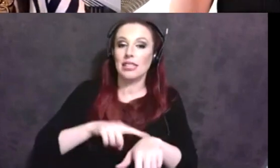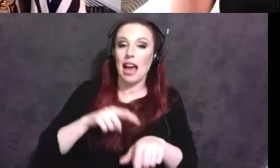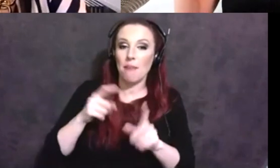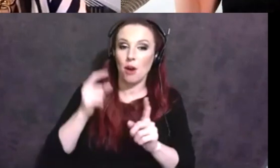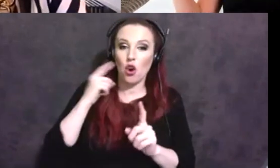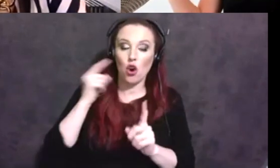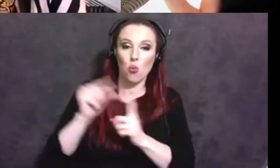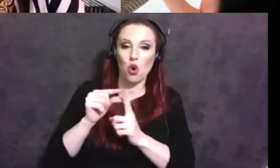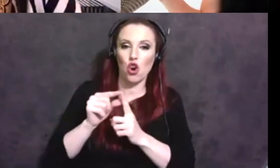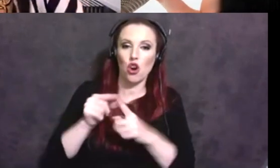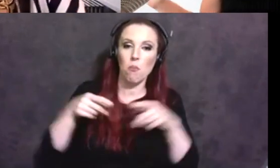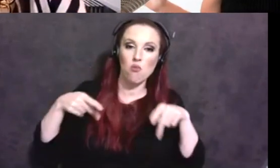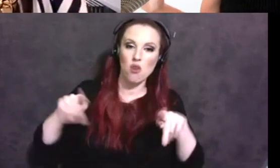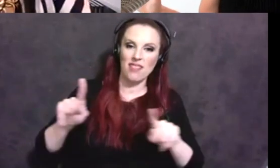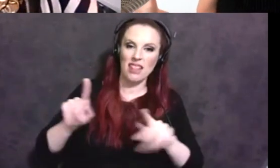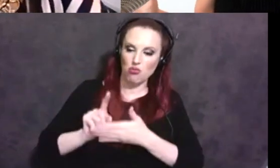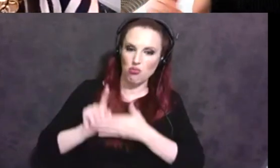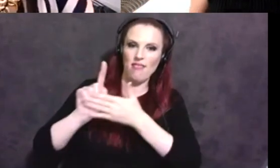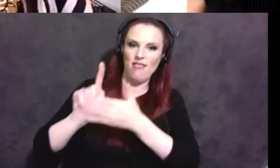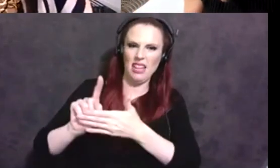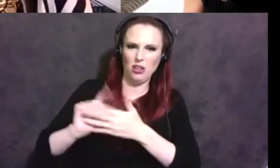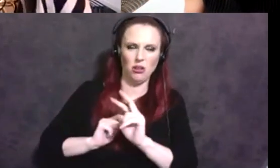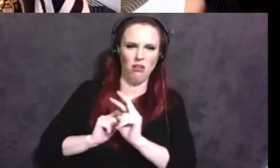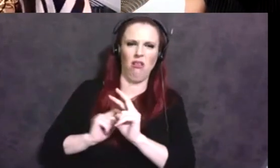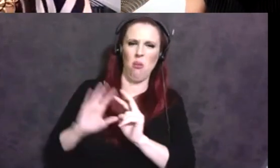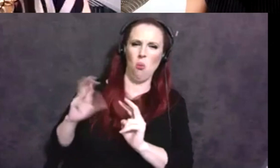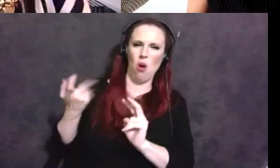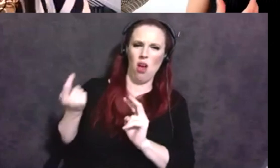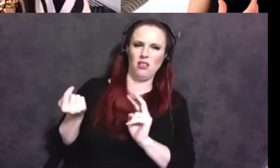means something is changing, and that means you need to really investigate what that resistance